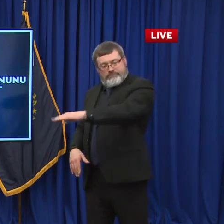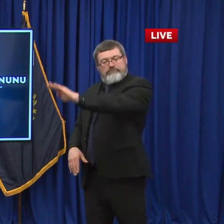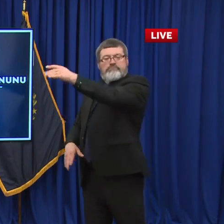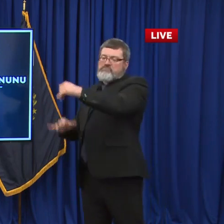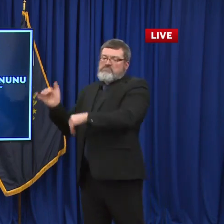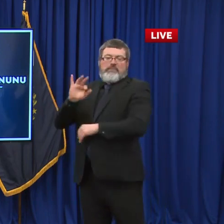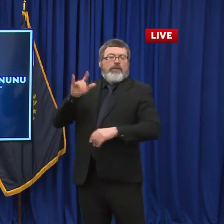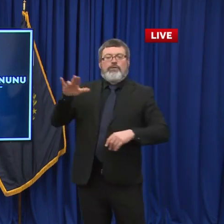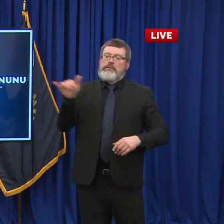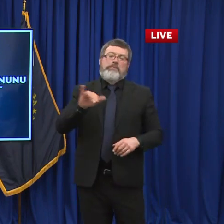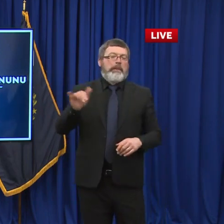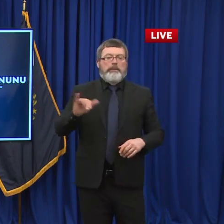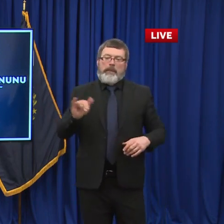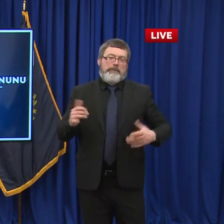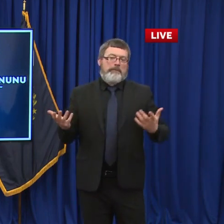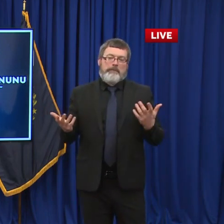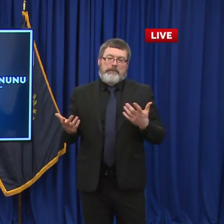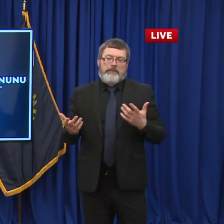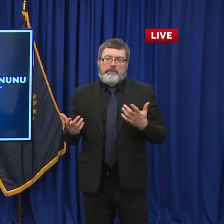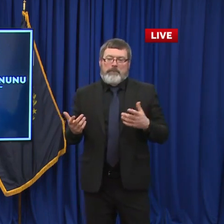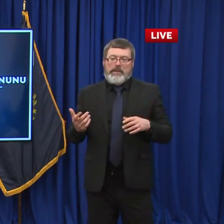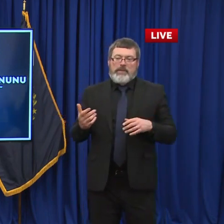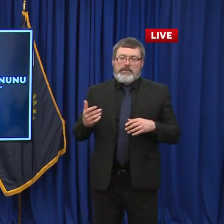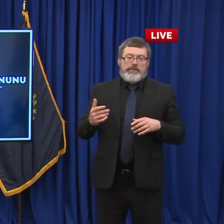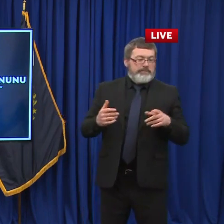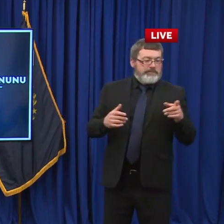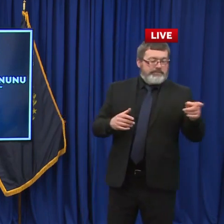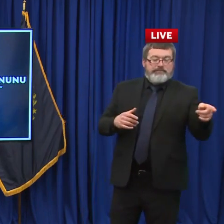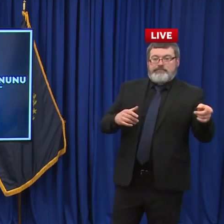THERE WILL BE OTHER SURGES IN THE FUTURE.